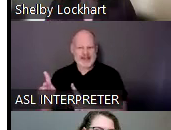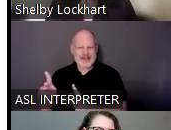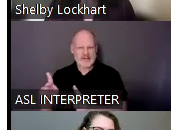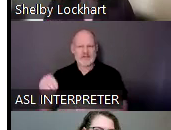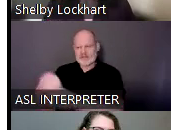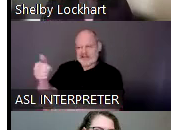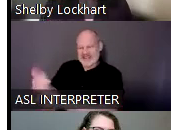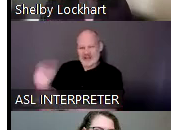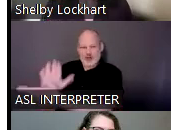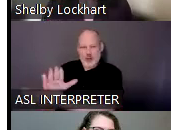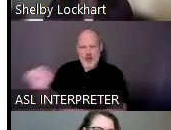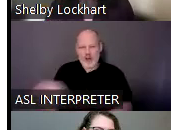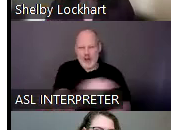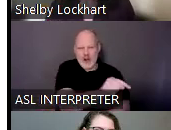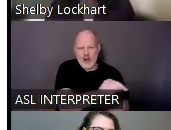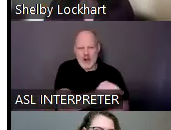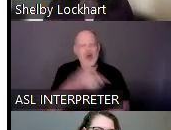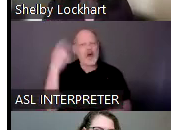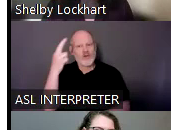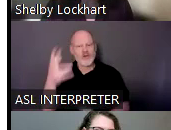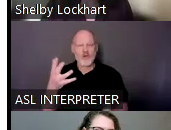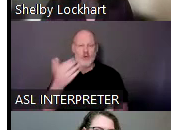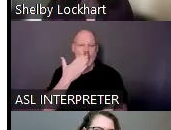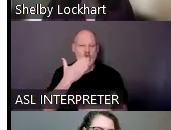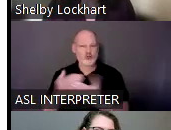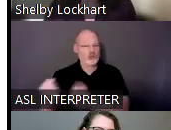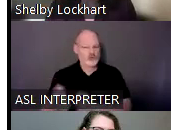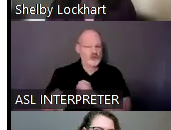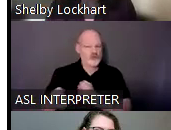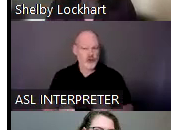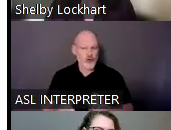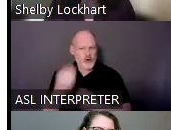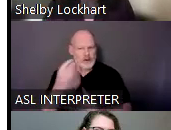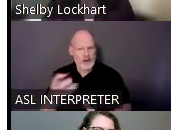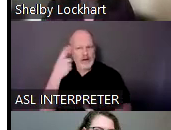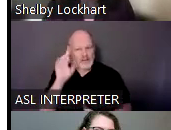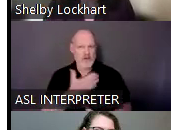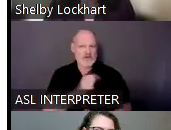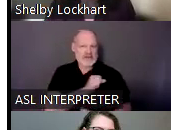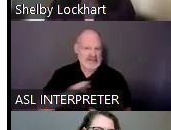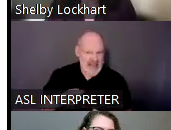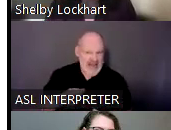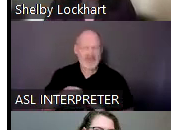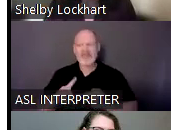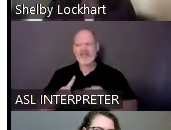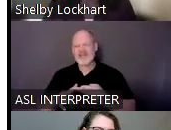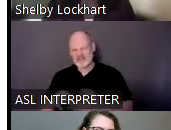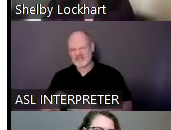visual data for our staff, our families, our teams, especially our Tier 1 teams. And then